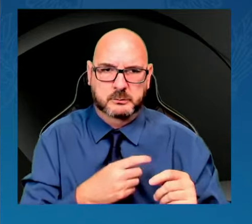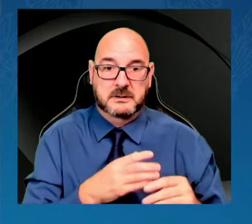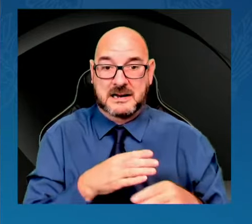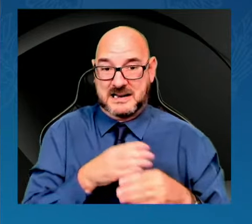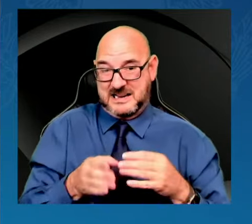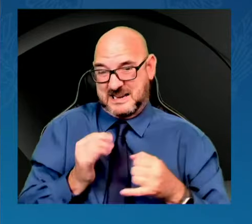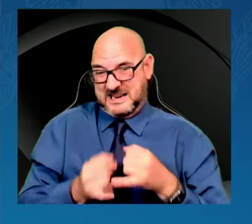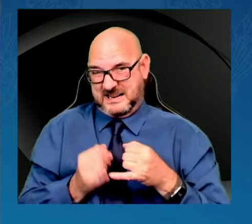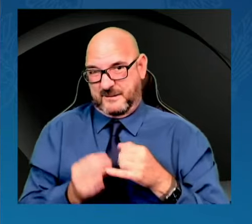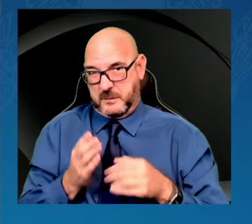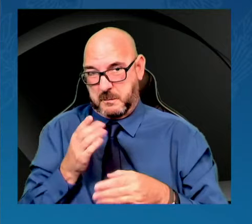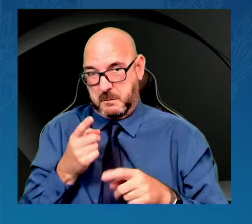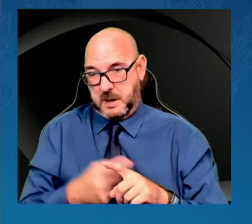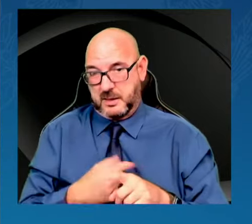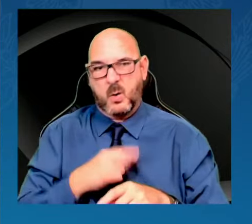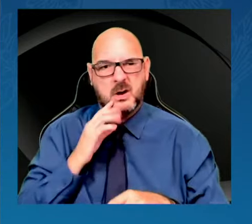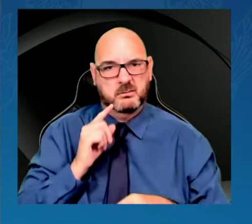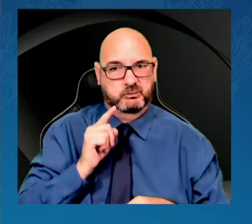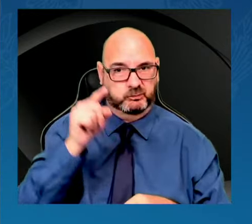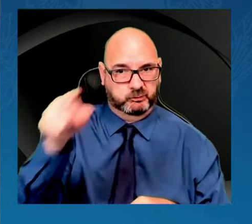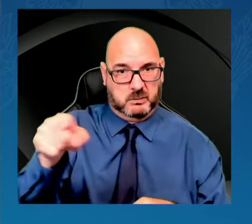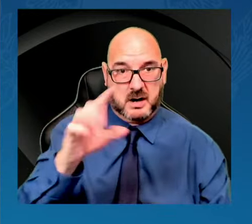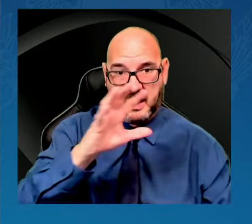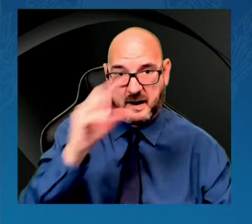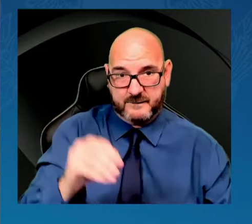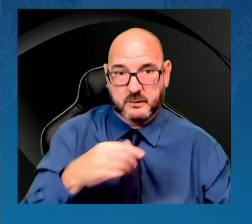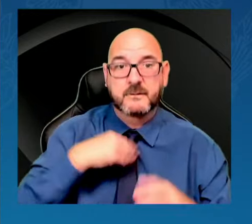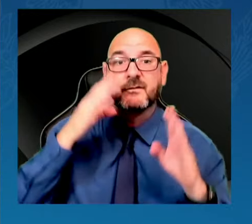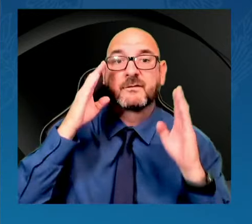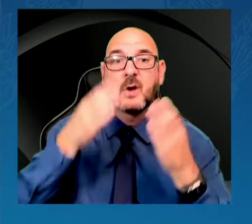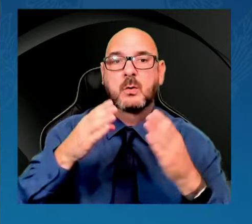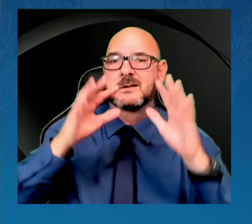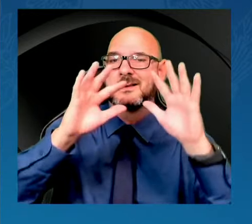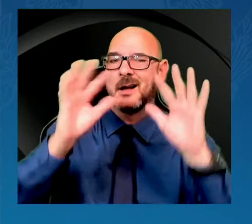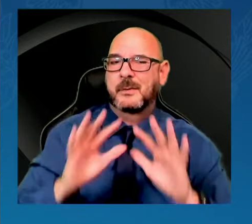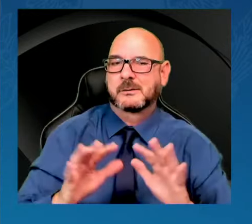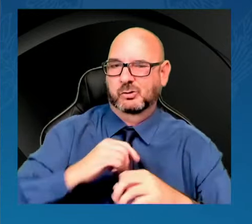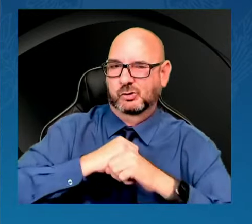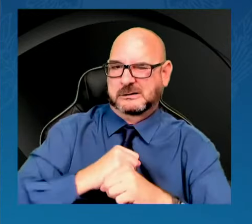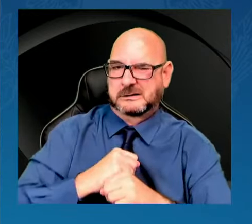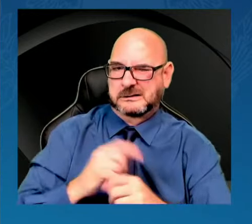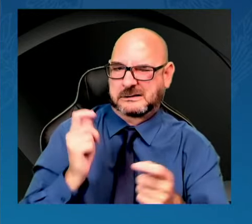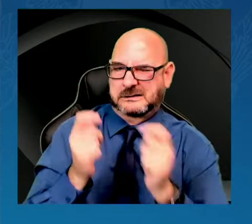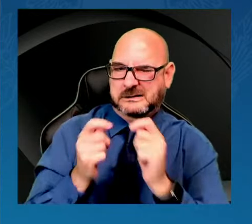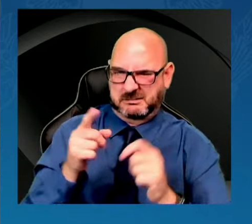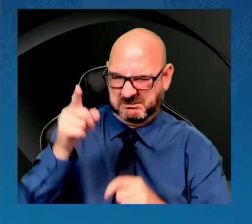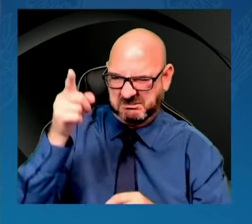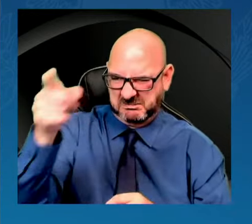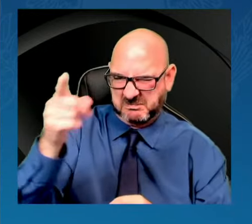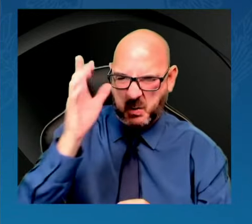is climate resilience and adaptation. And with the satellite technology, what we can do --